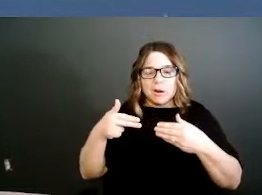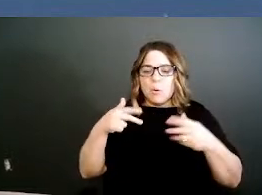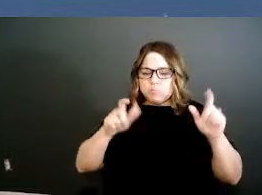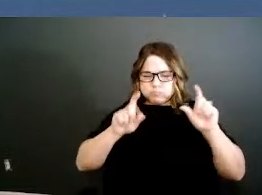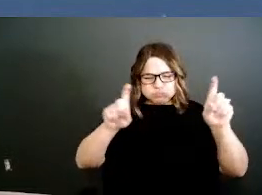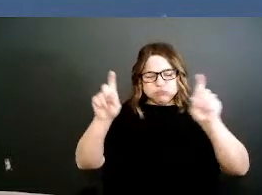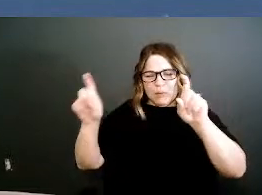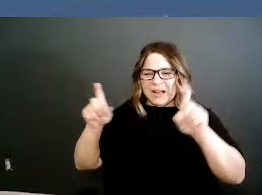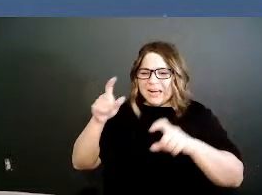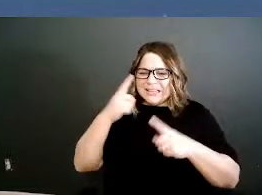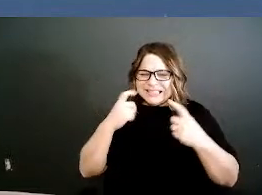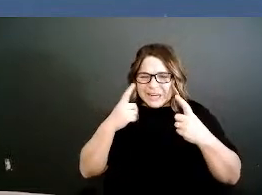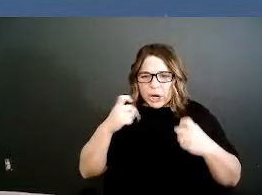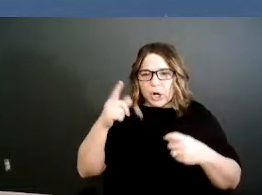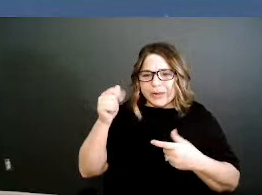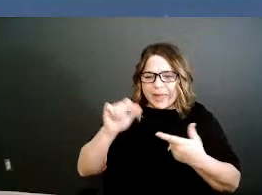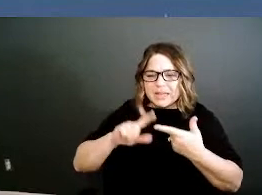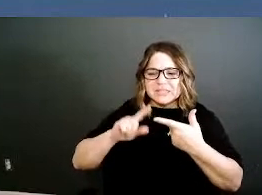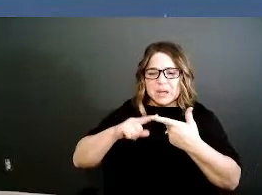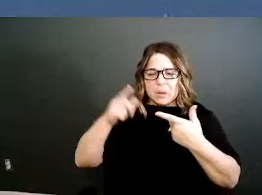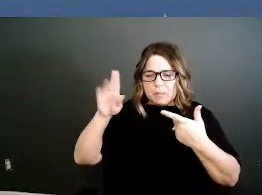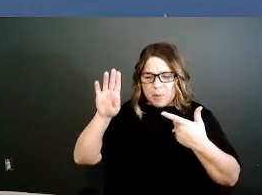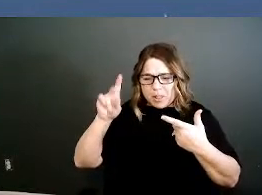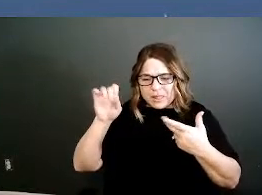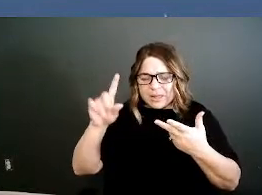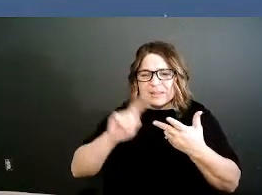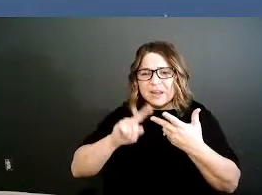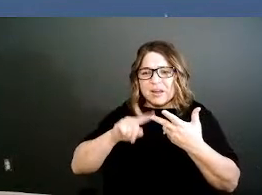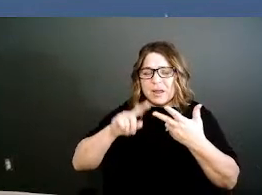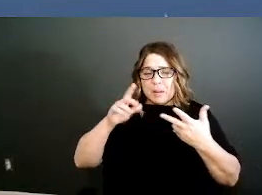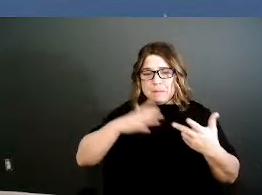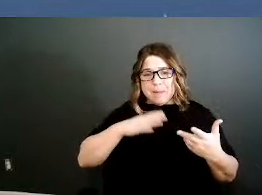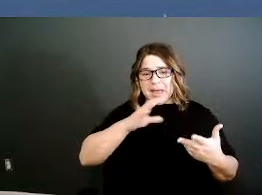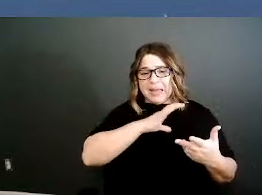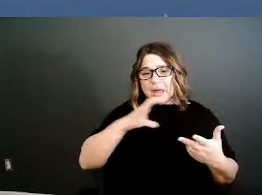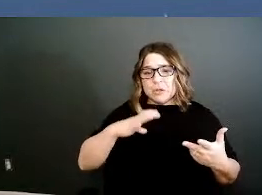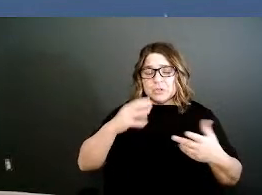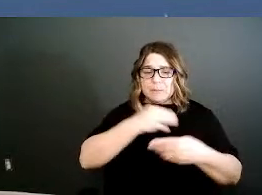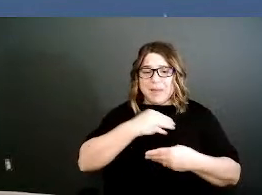NOT BECAUSE OF THIS PROTECT IS IRRELEVANT AT BEST NOT TO MENTION RACIST.